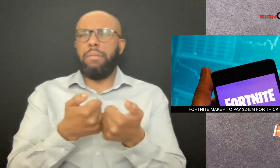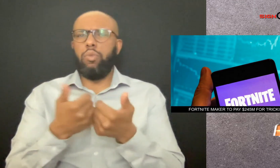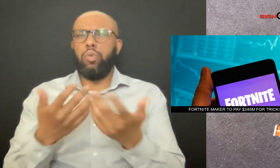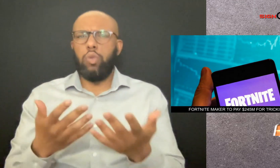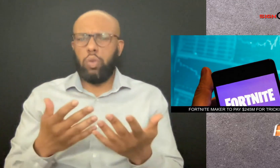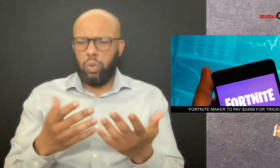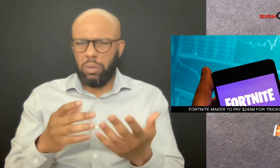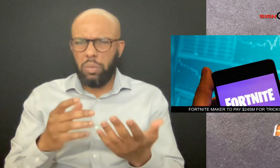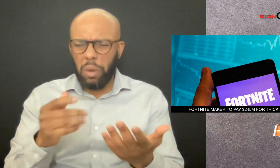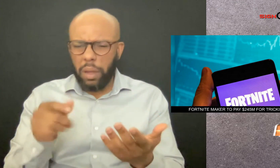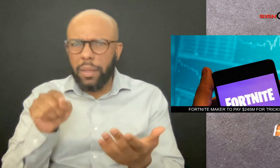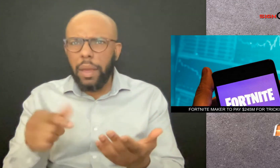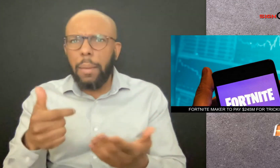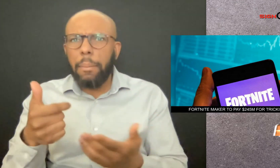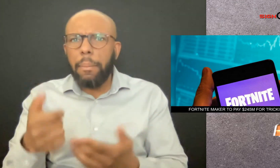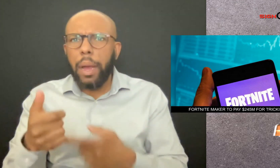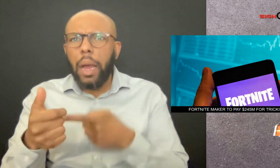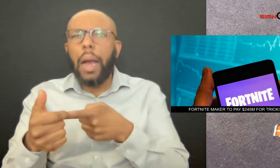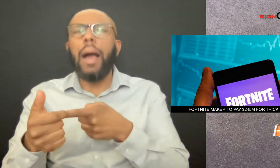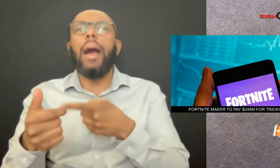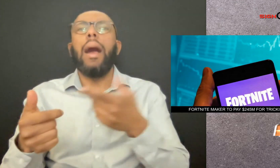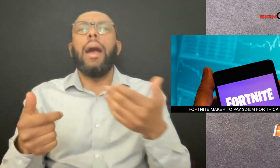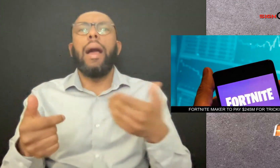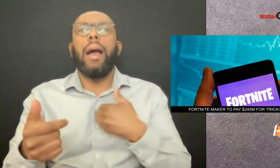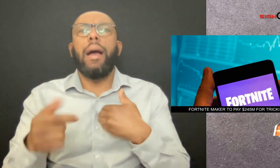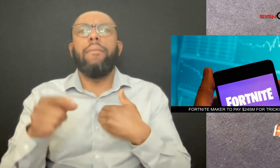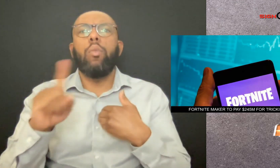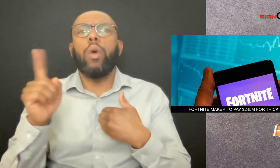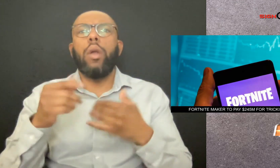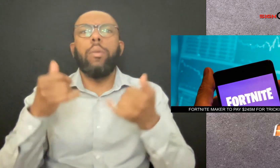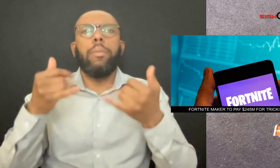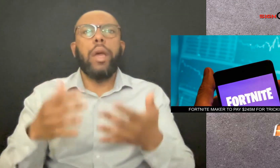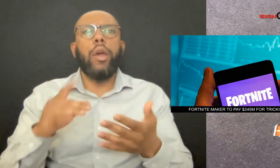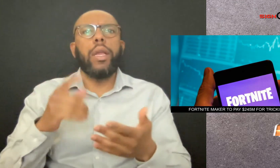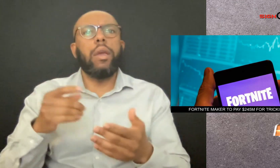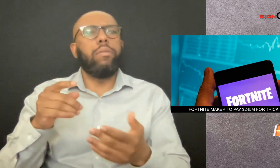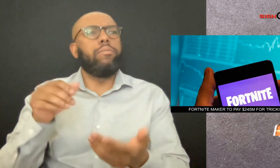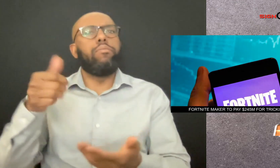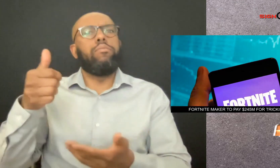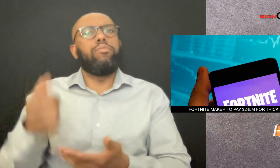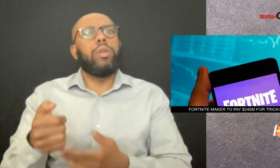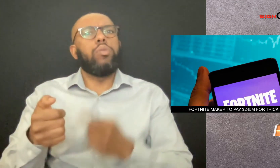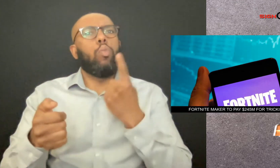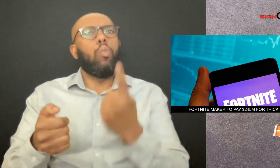Where players would press a single button and then incur unwanted charges.